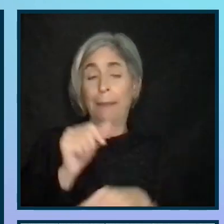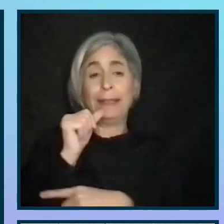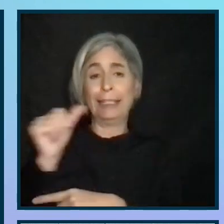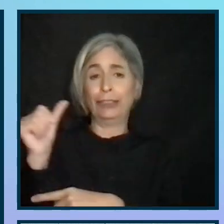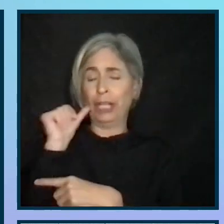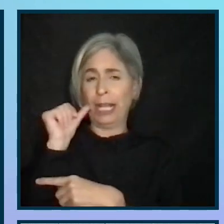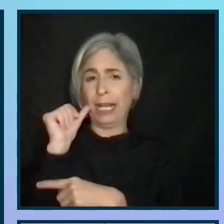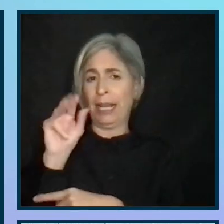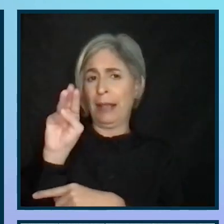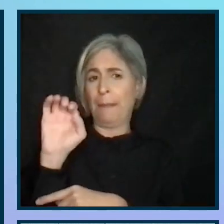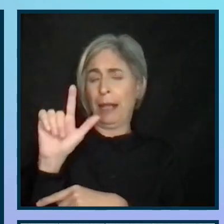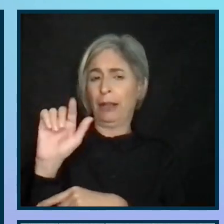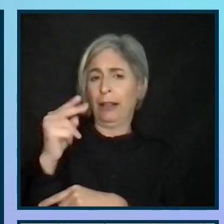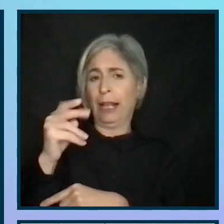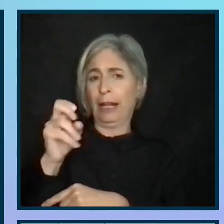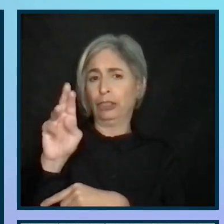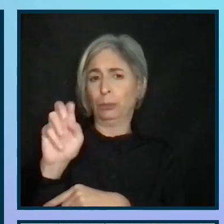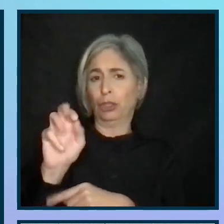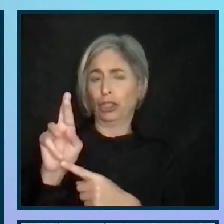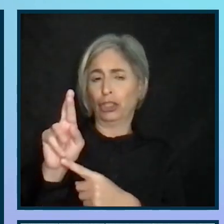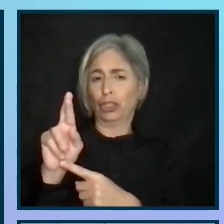by Michael Harshbarger and Heidi Kelly-Gibson.